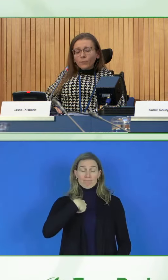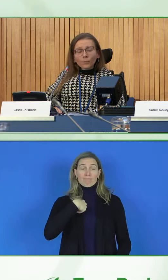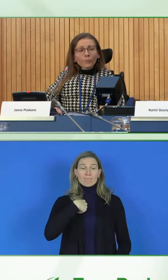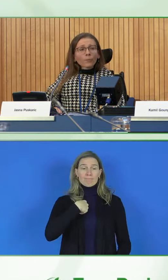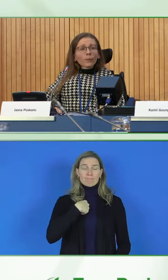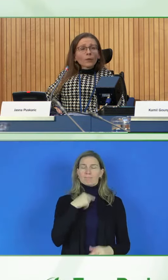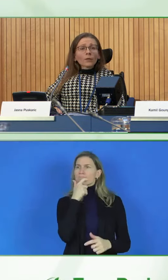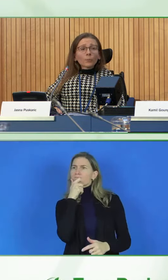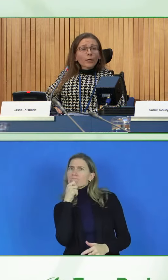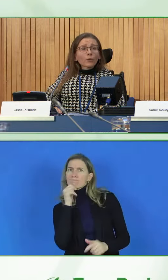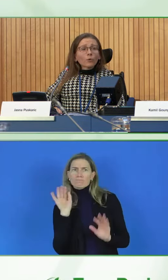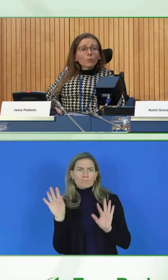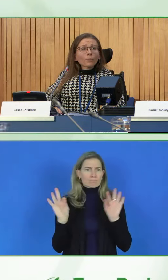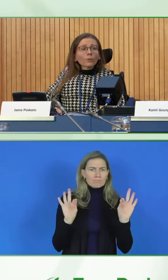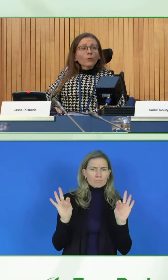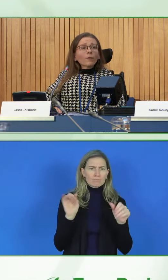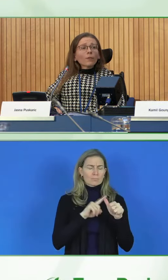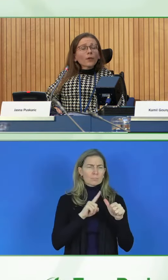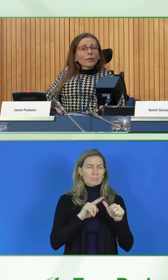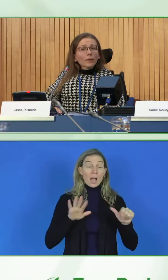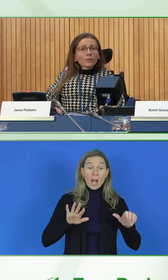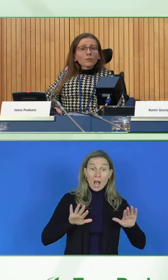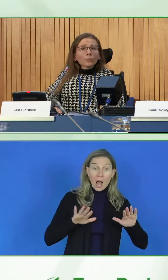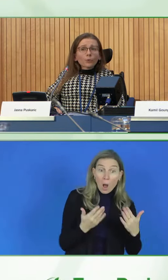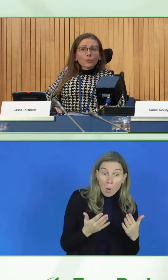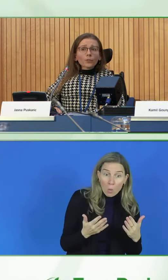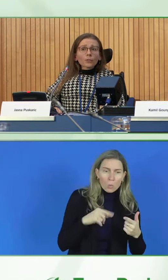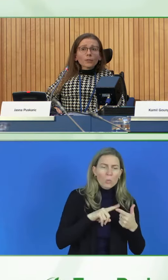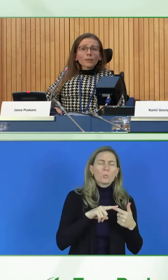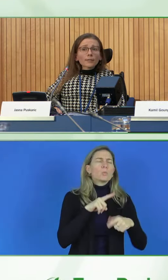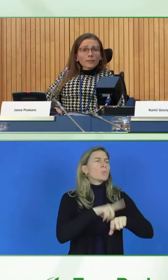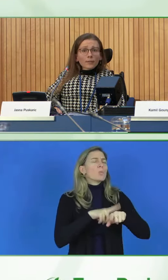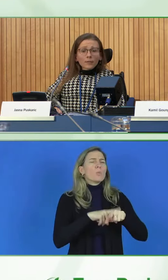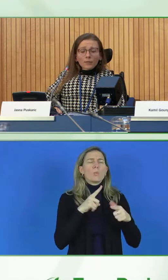and by whom they get personal assistance.